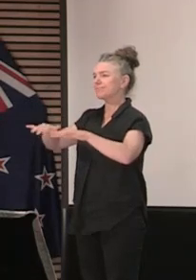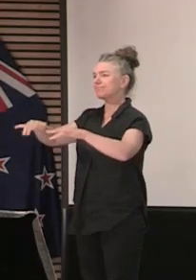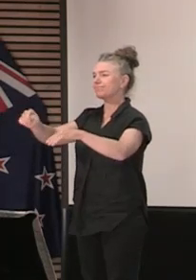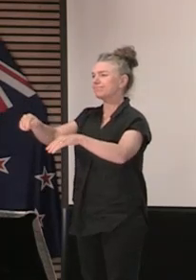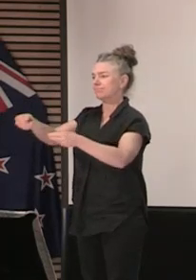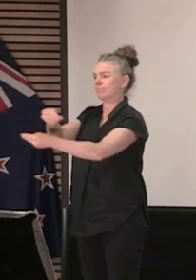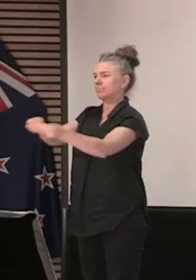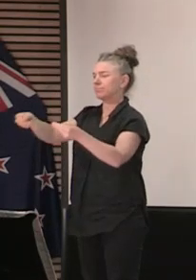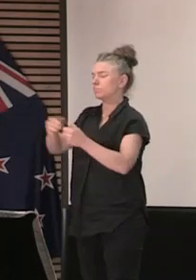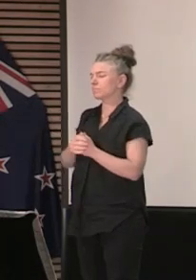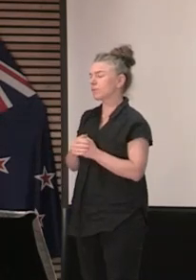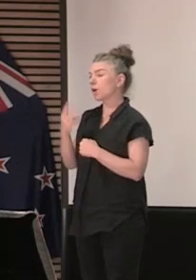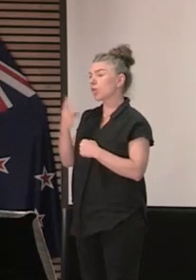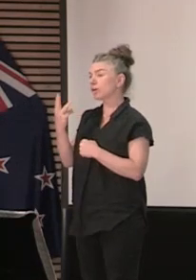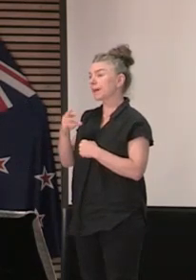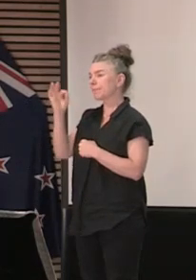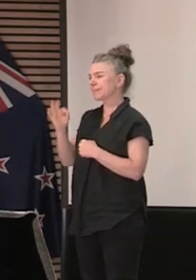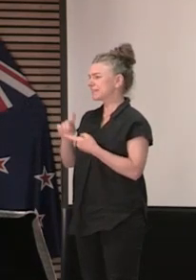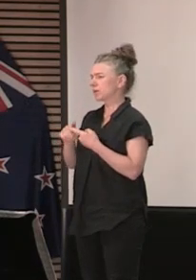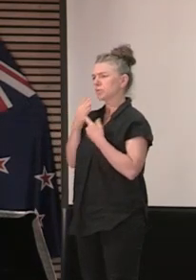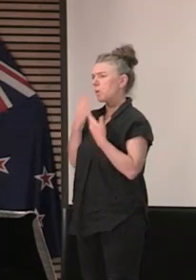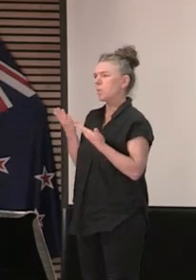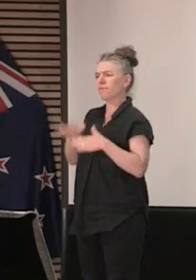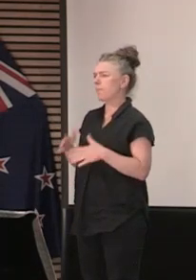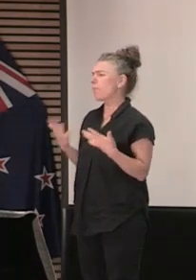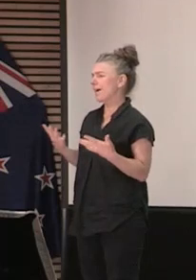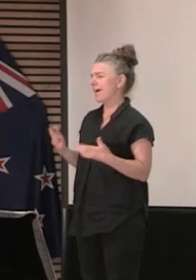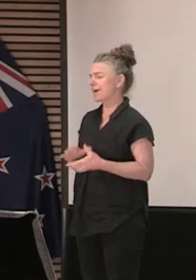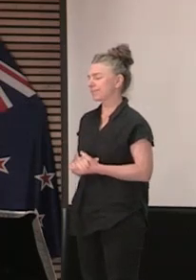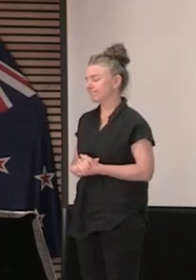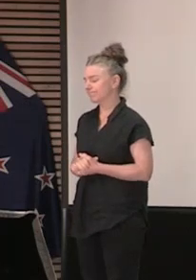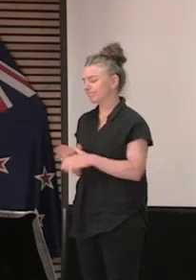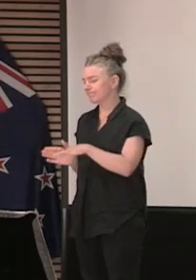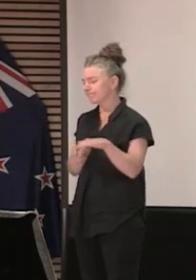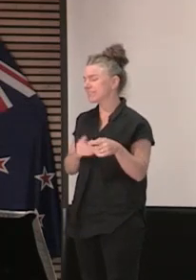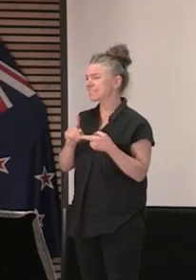still under investigation. We. . still have the 12 significant. clusters, and the three.